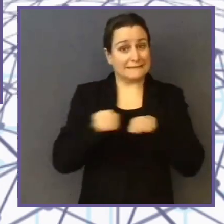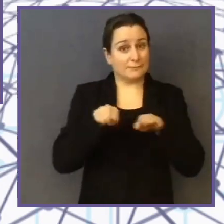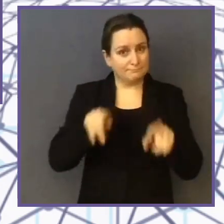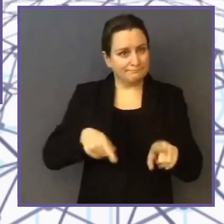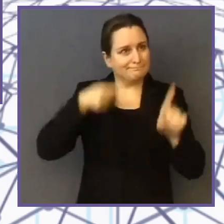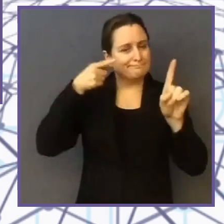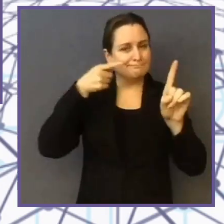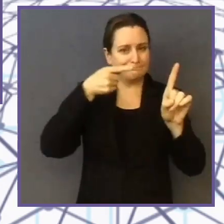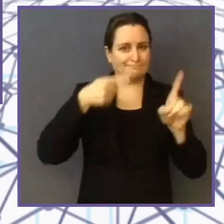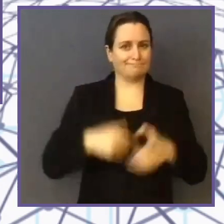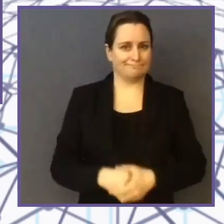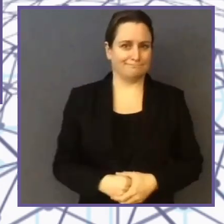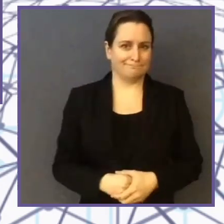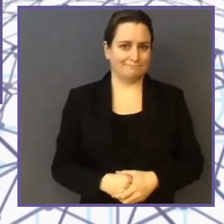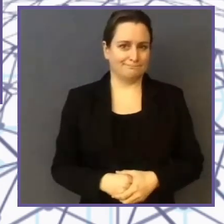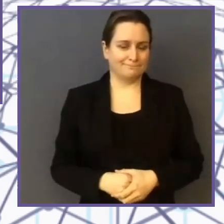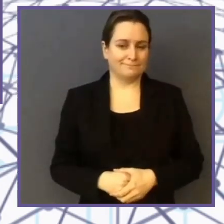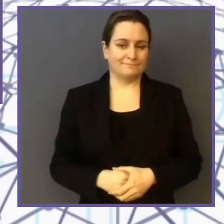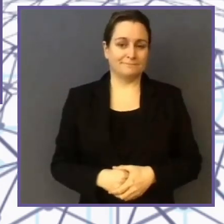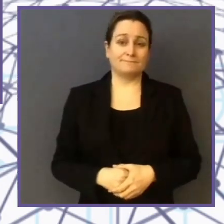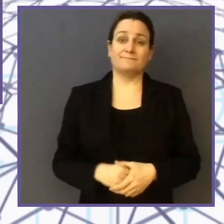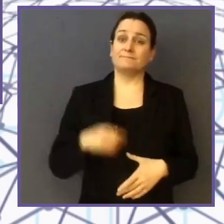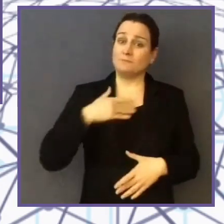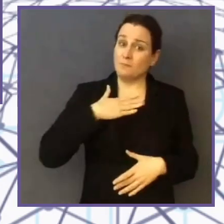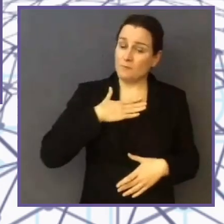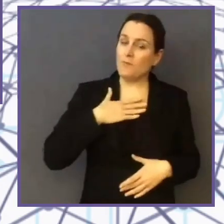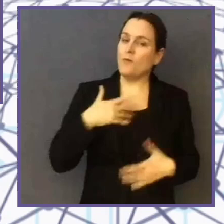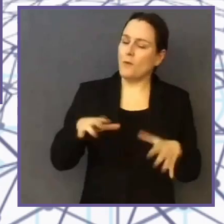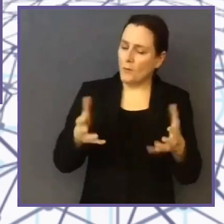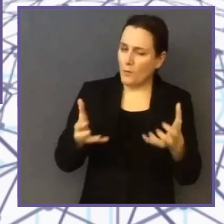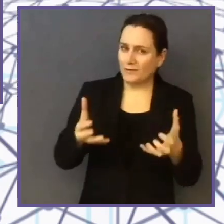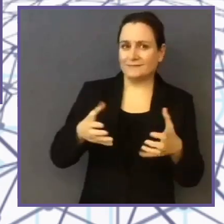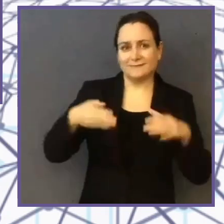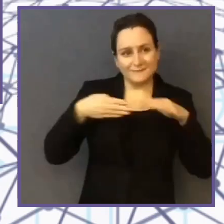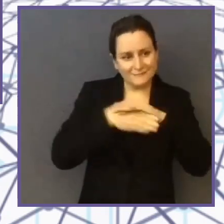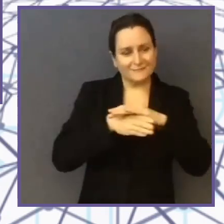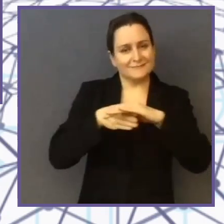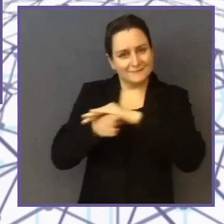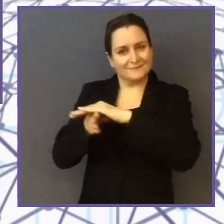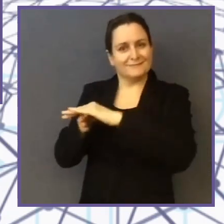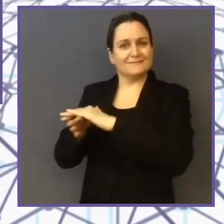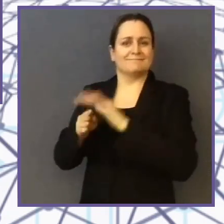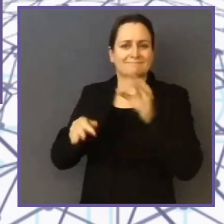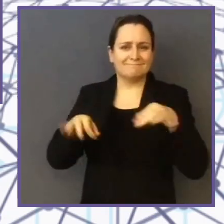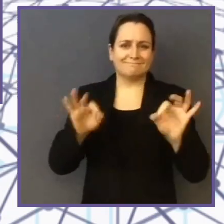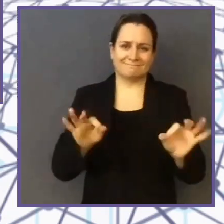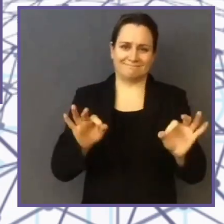accessibility ability at every single moment in order to enact tangible change.